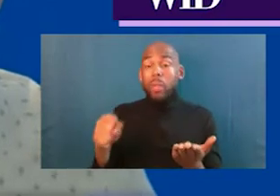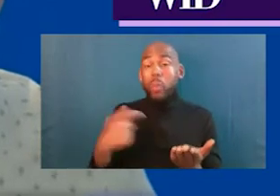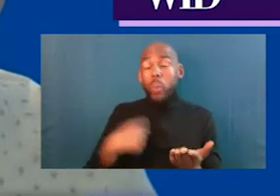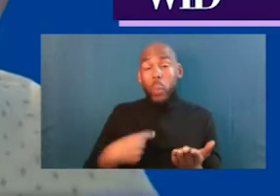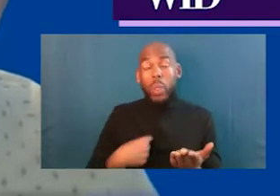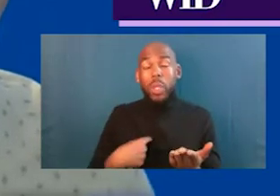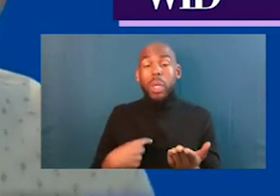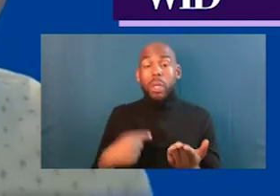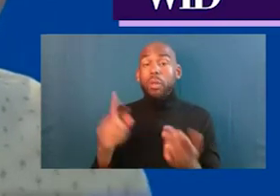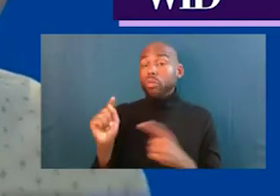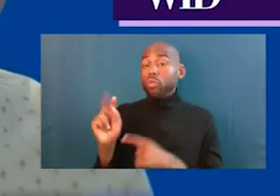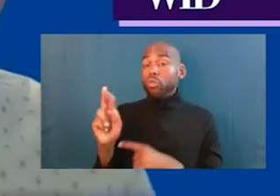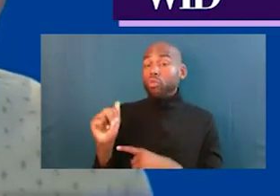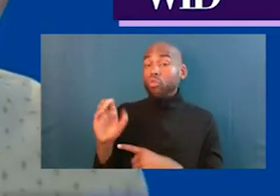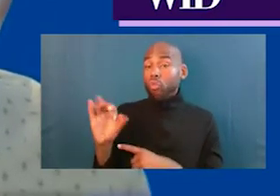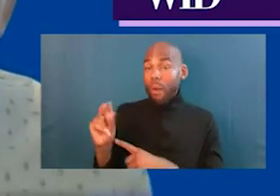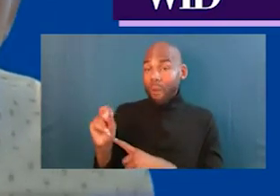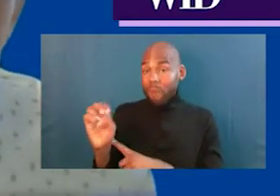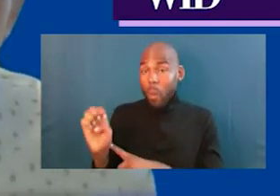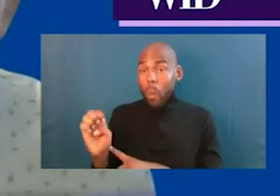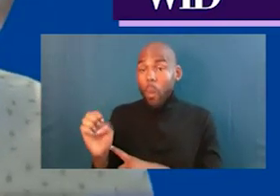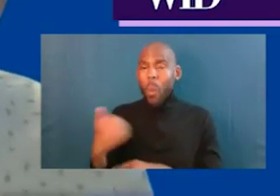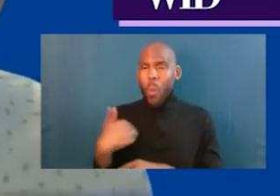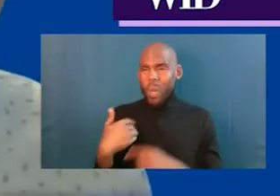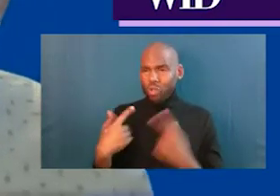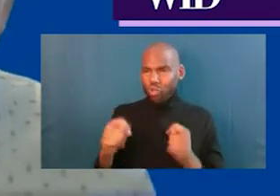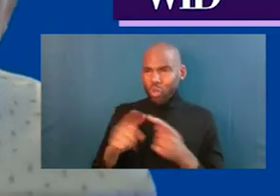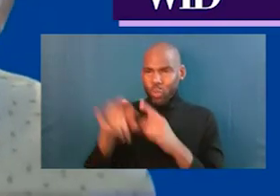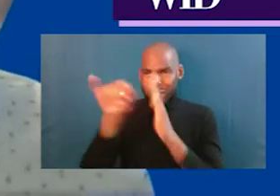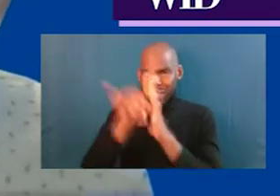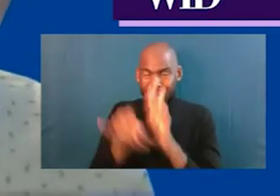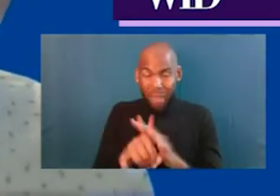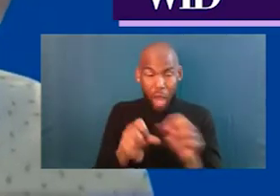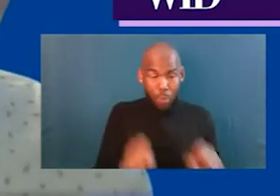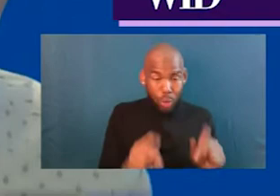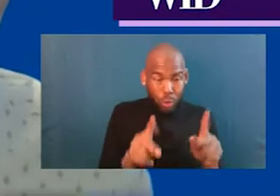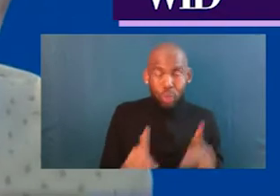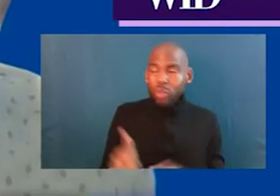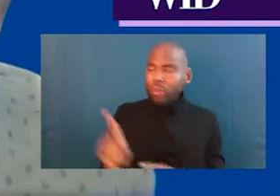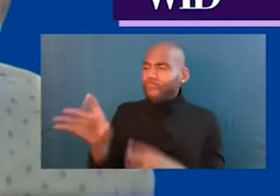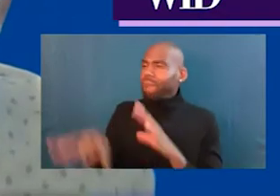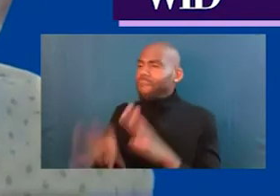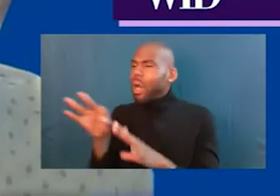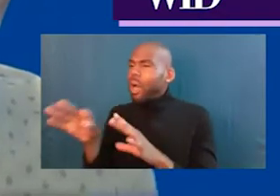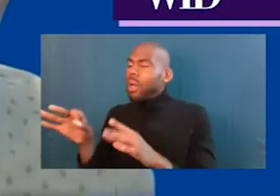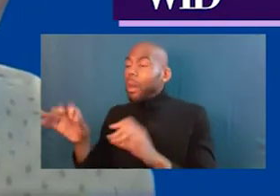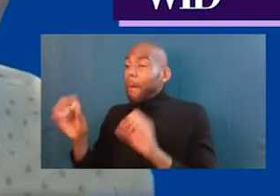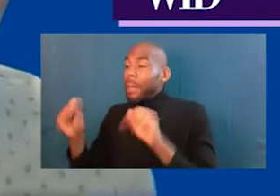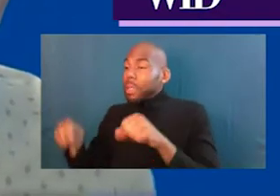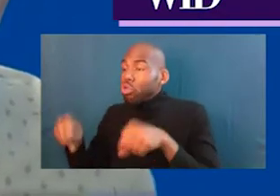through identifying opportunities, realizing potential and then ultimately delivering on